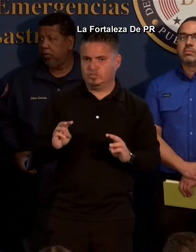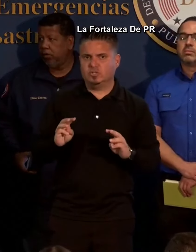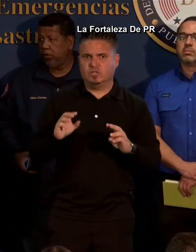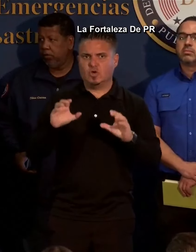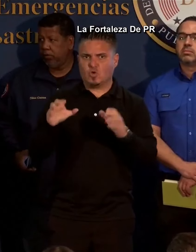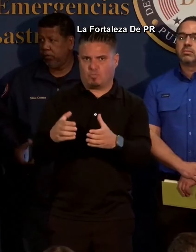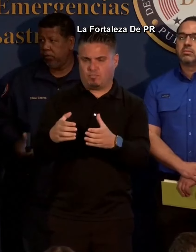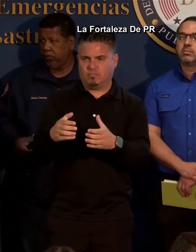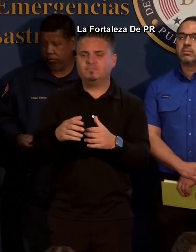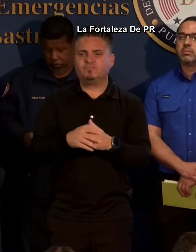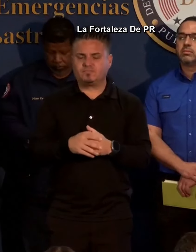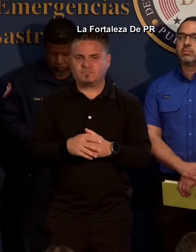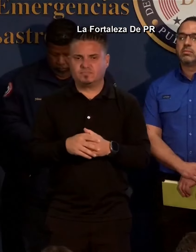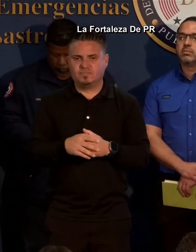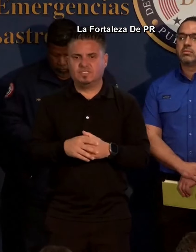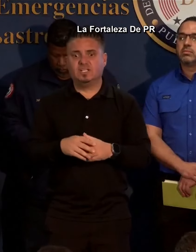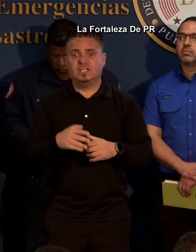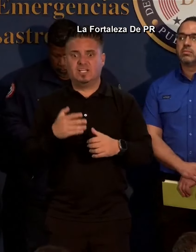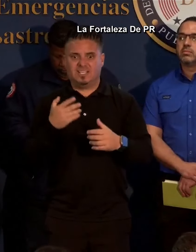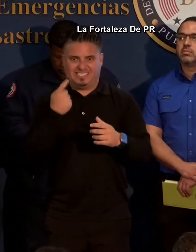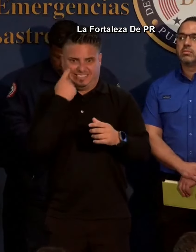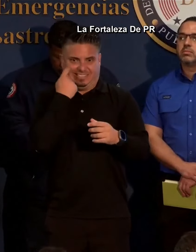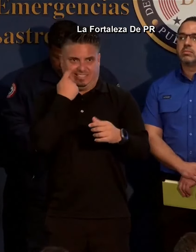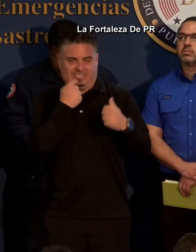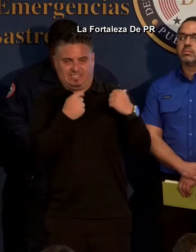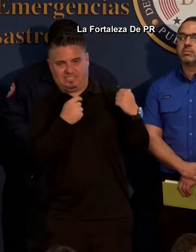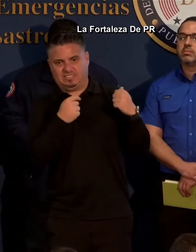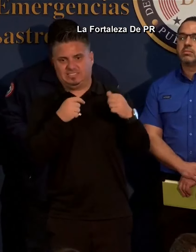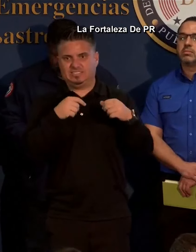as I said, we're still under a watch for a tropical storm.